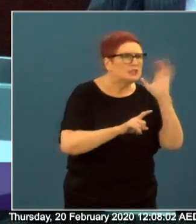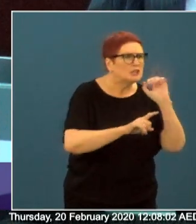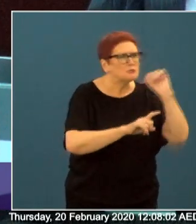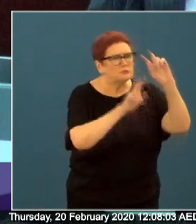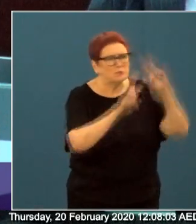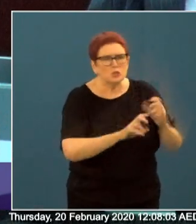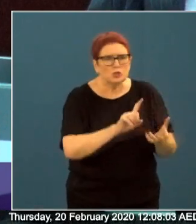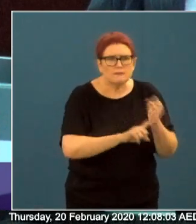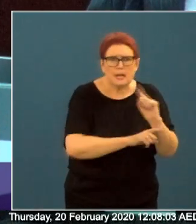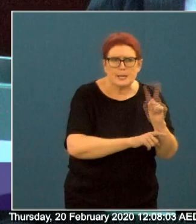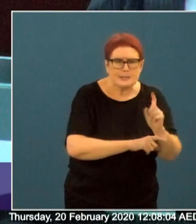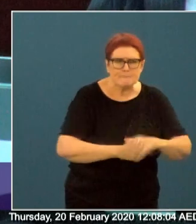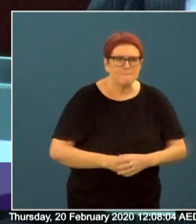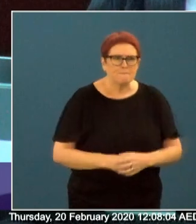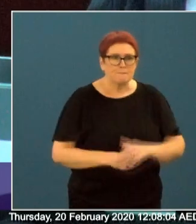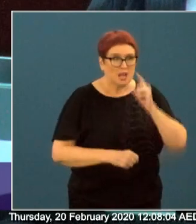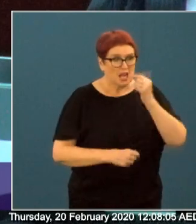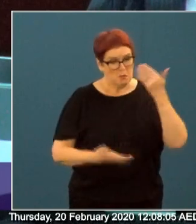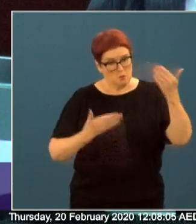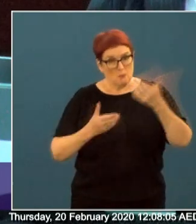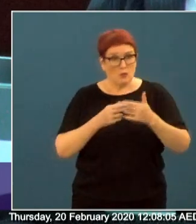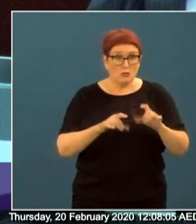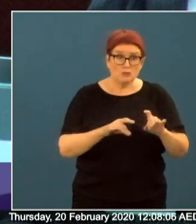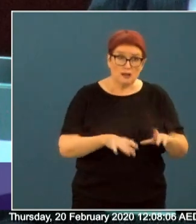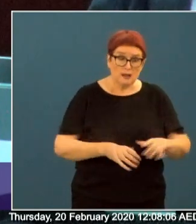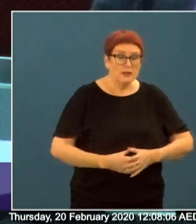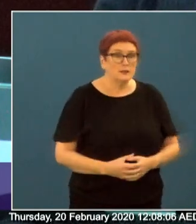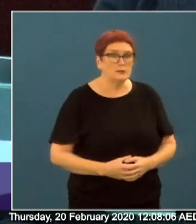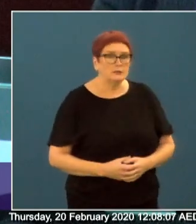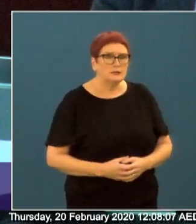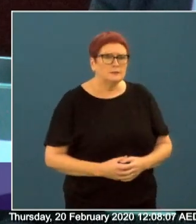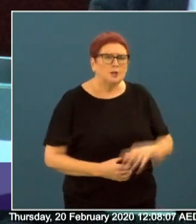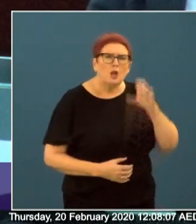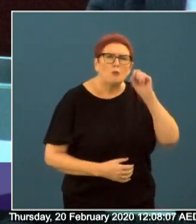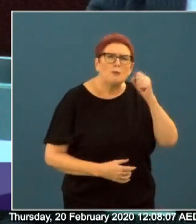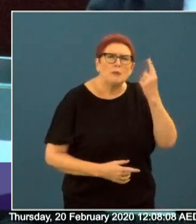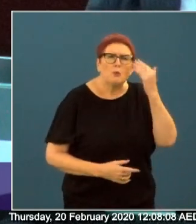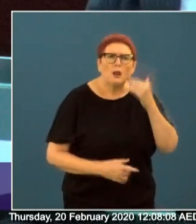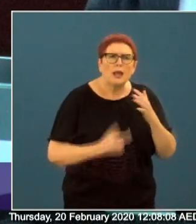the issues for Australia? And I'm mindful here Kylie Scott gave some evidence at the commencement